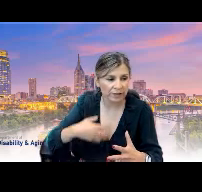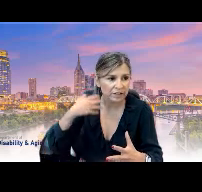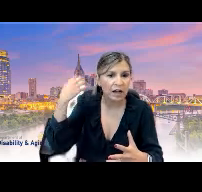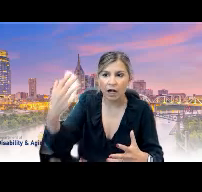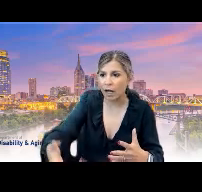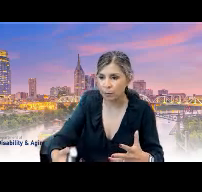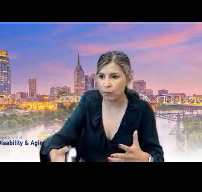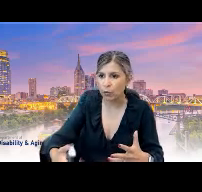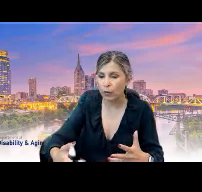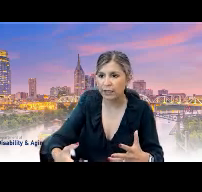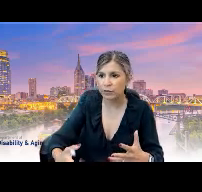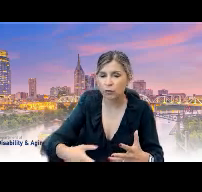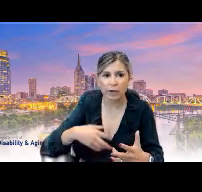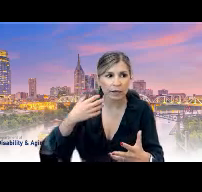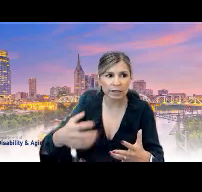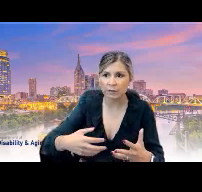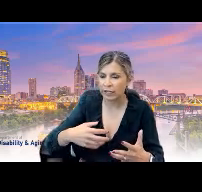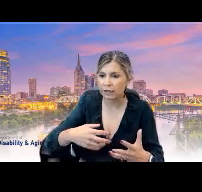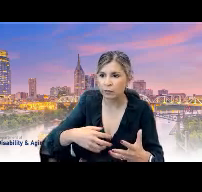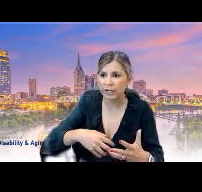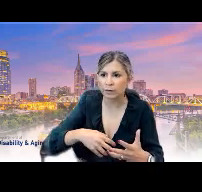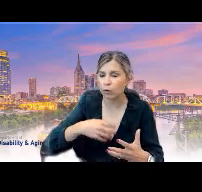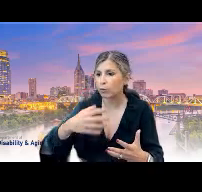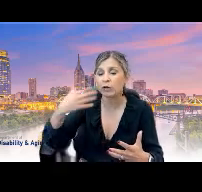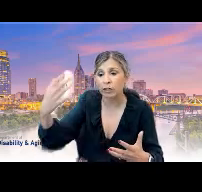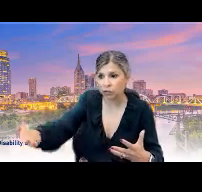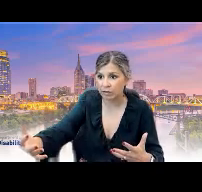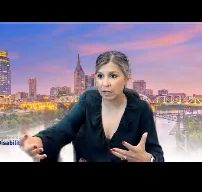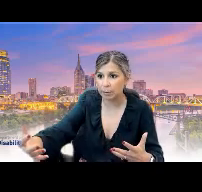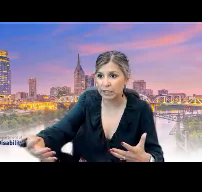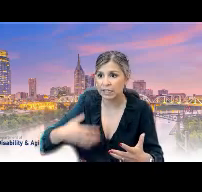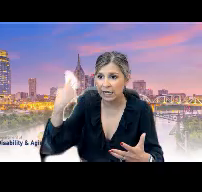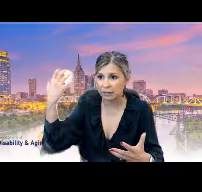we can do and we can, we can work with their insurance company